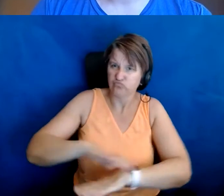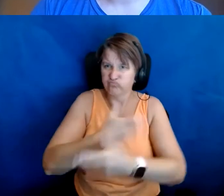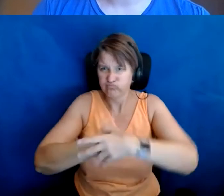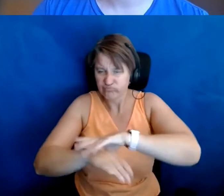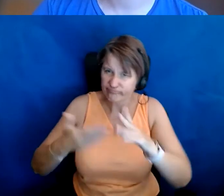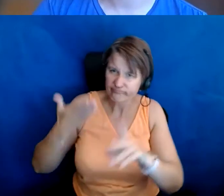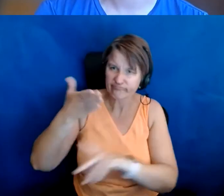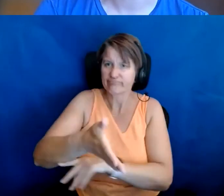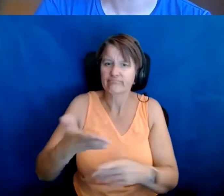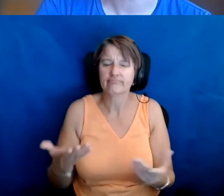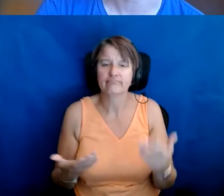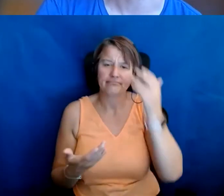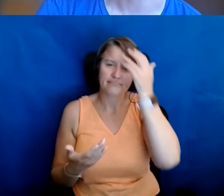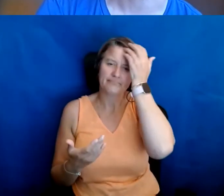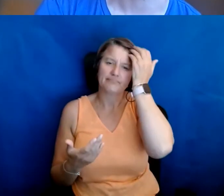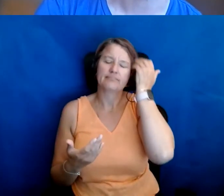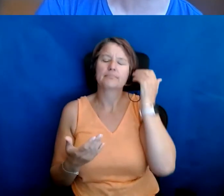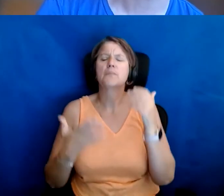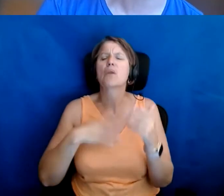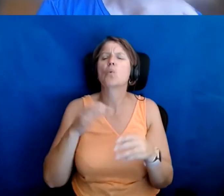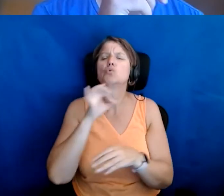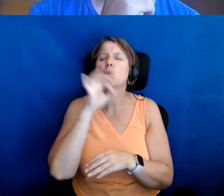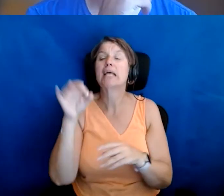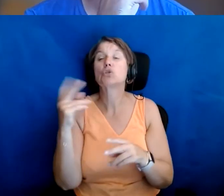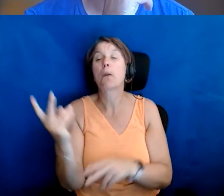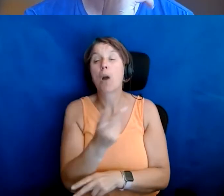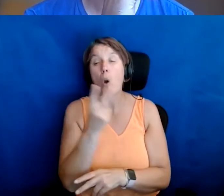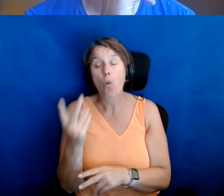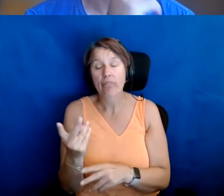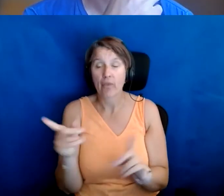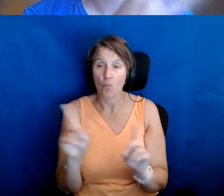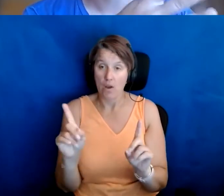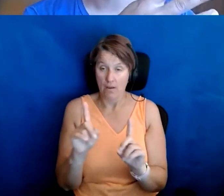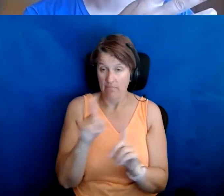I want to like I'm going to ask you about this because this has come up like three times